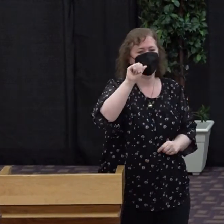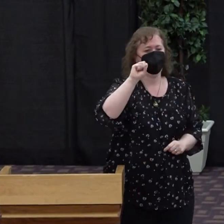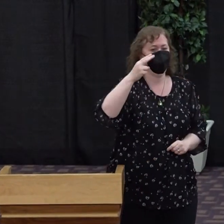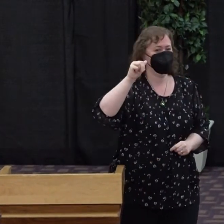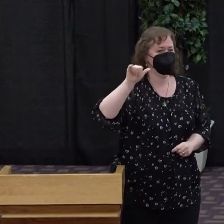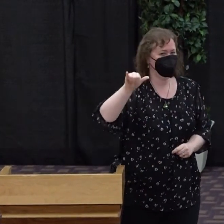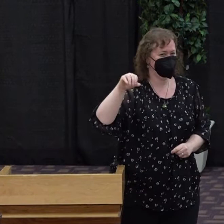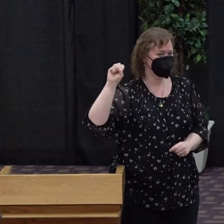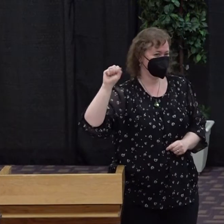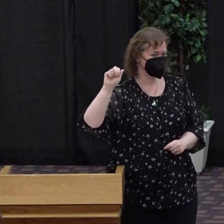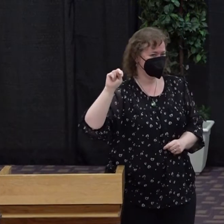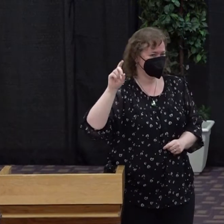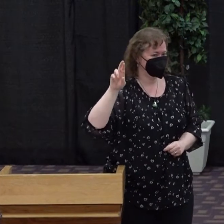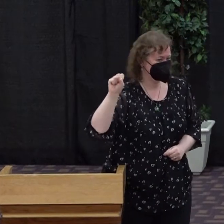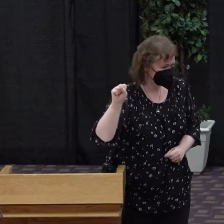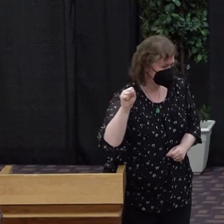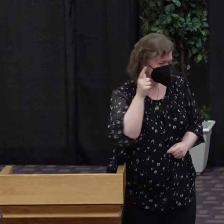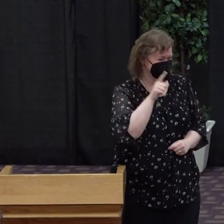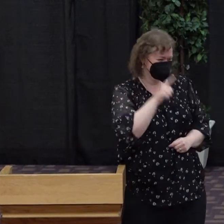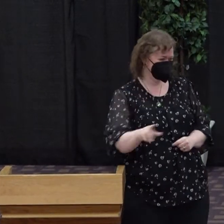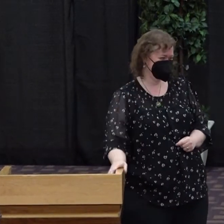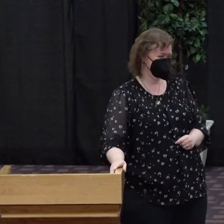And this student is Lashay Sanders.